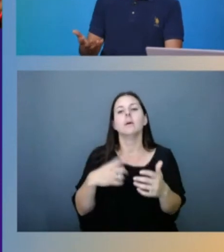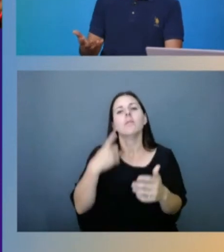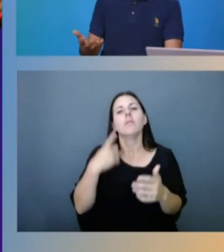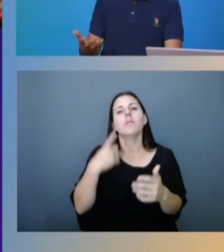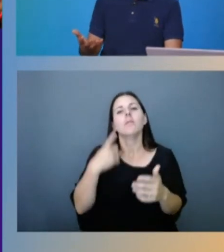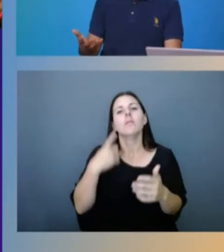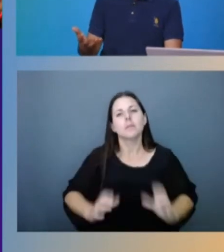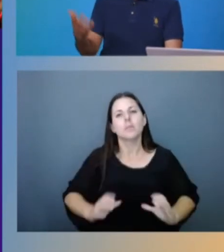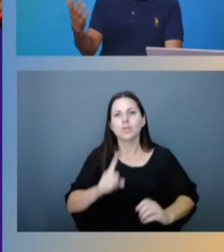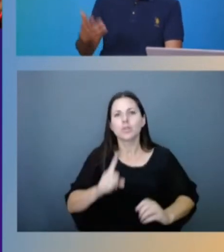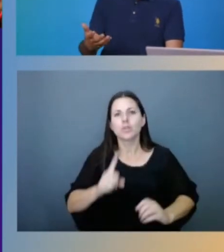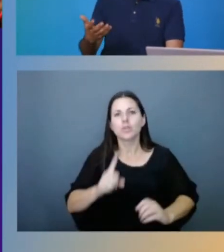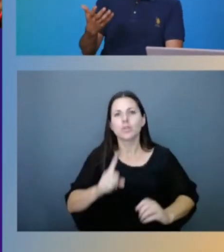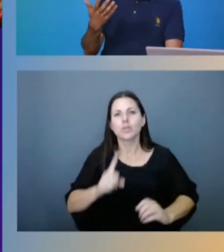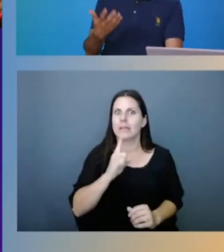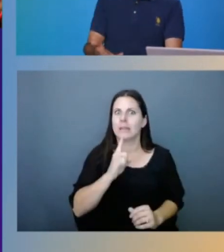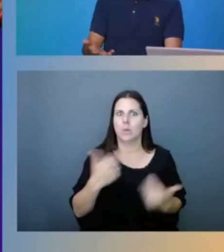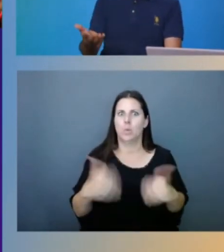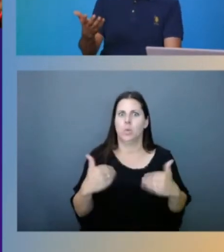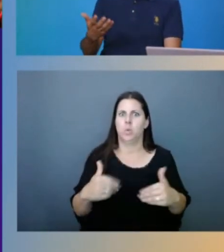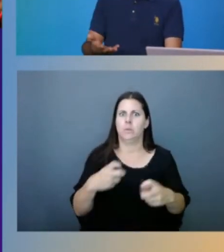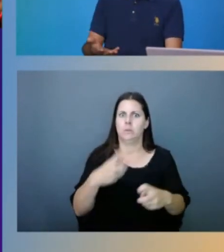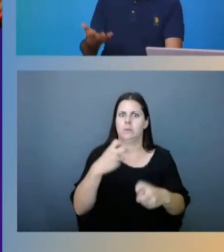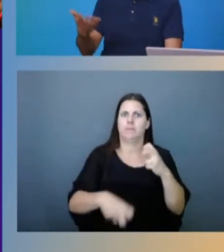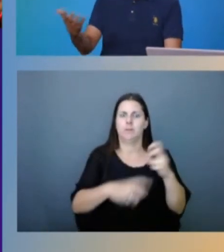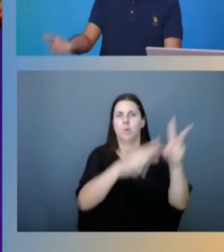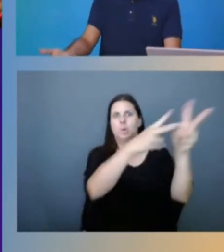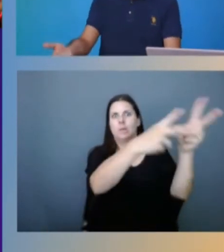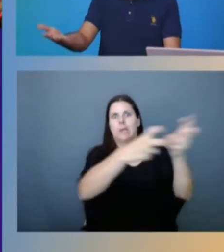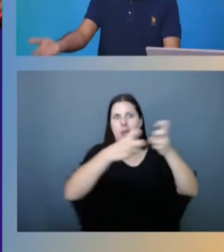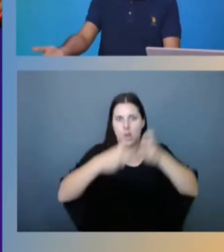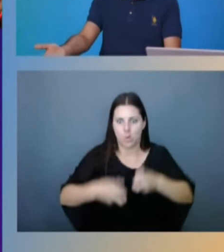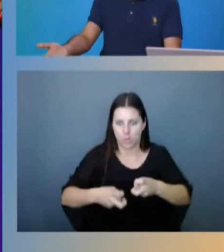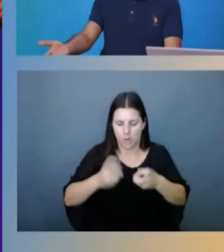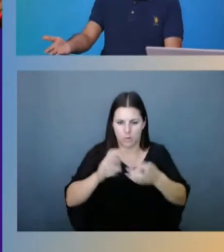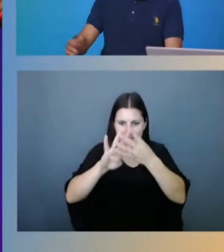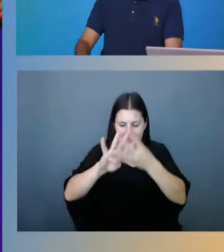to download it, sanitize it, filter it and consume it in the applications.